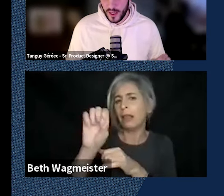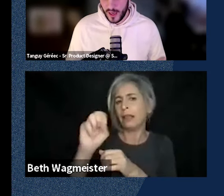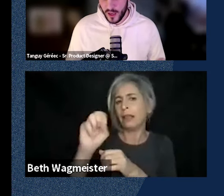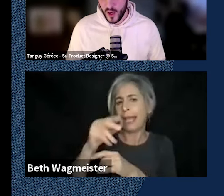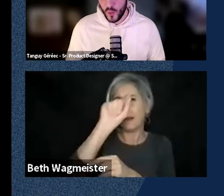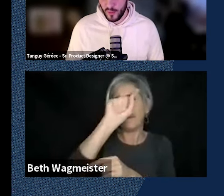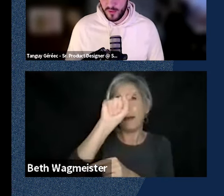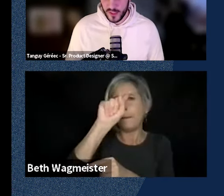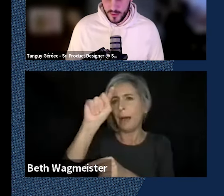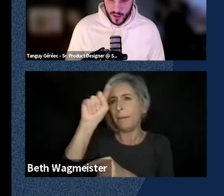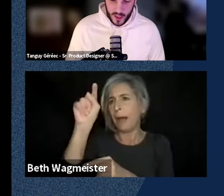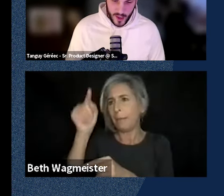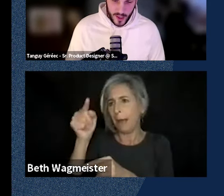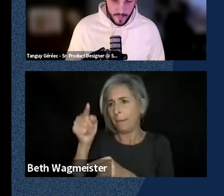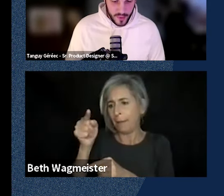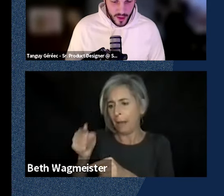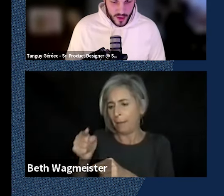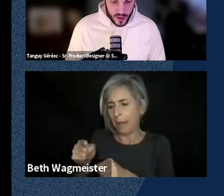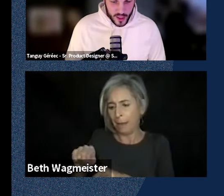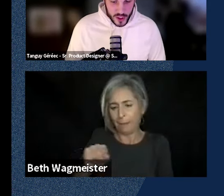line will be visible anyway.